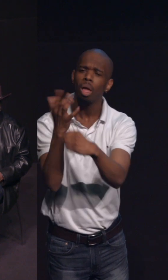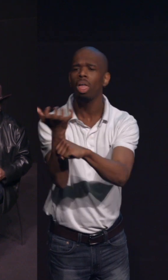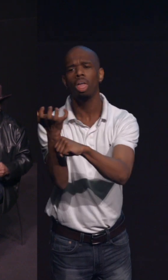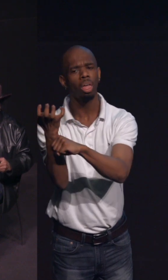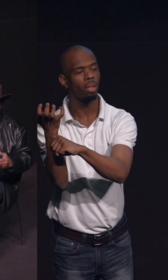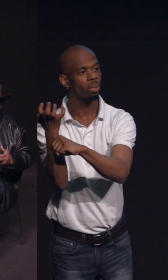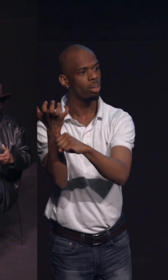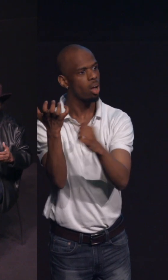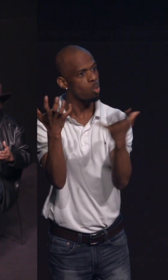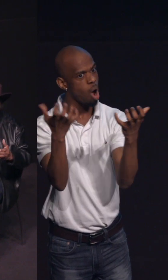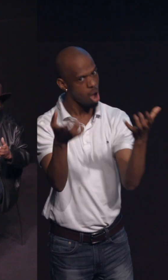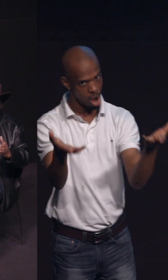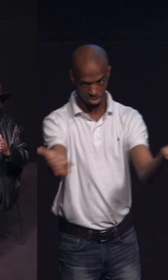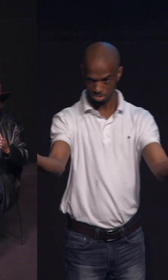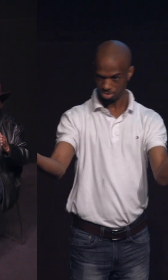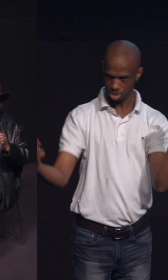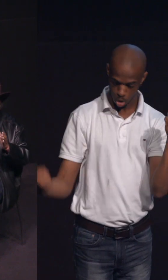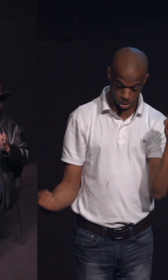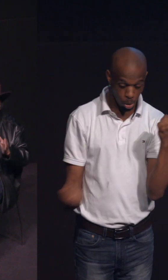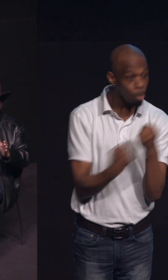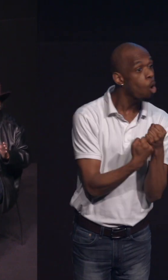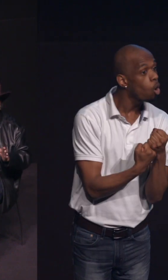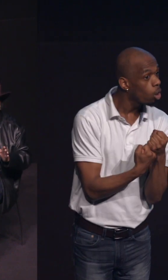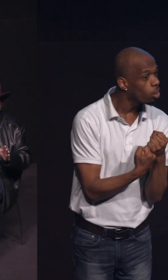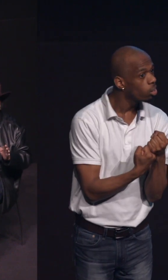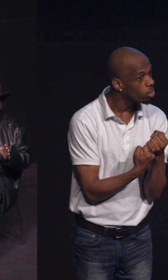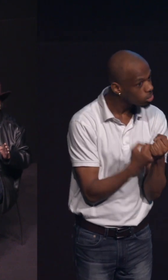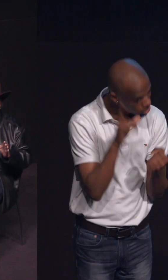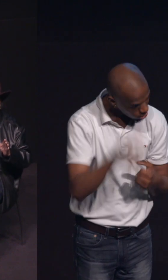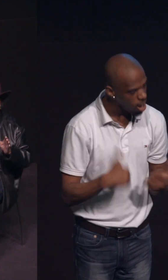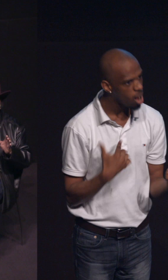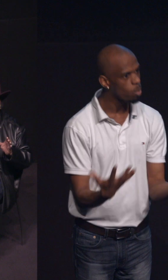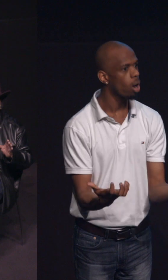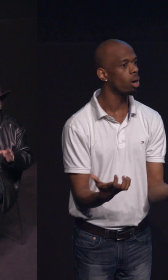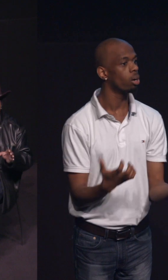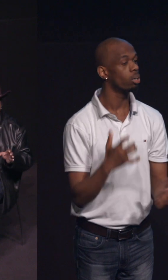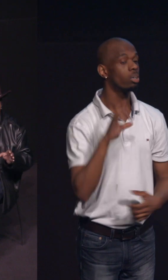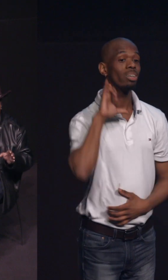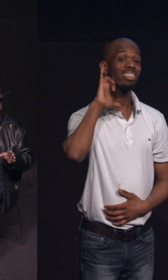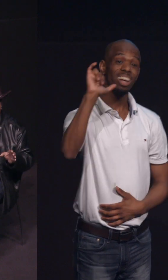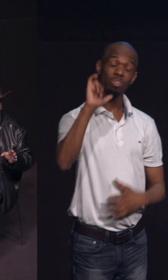And before I go any further, too, is that California is one of the most diverse states